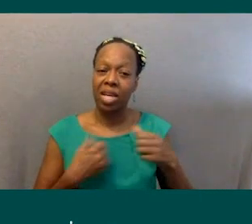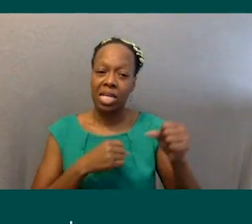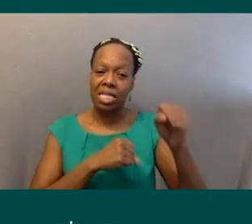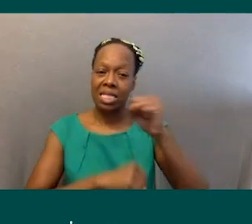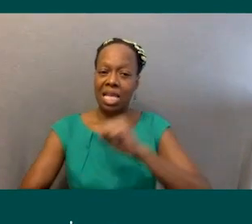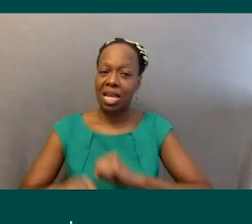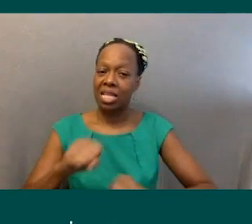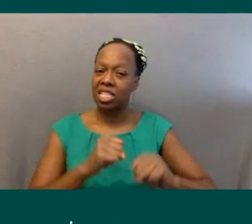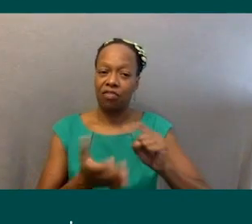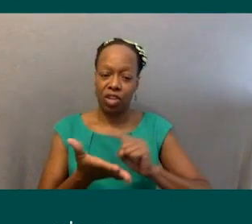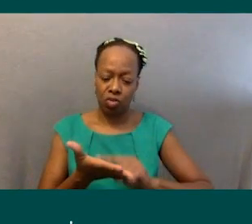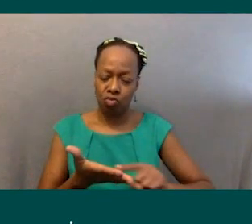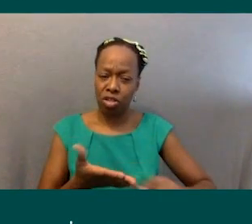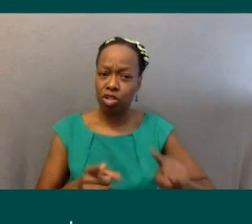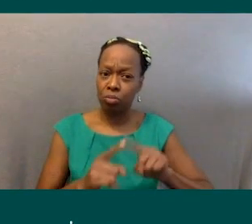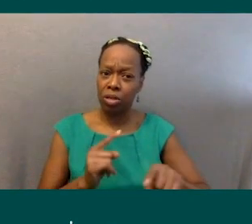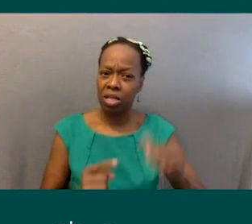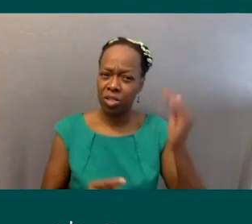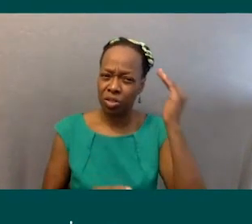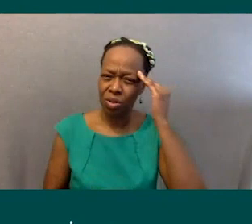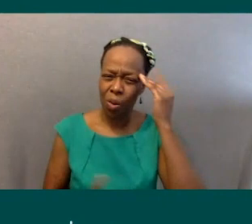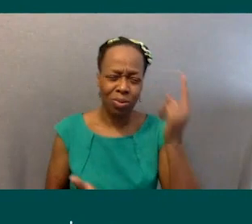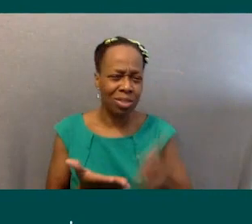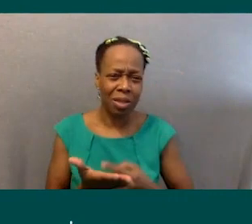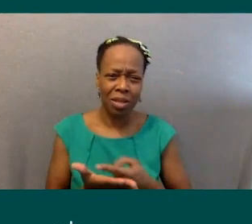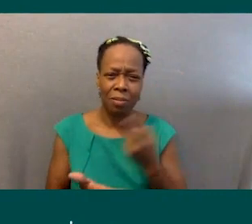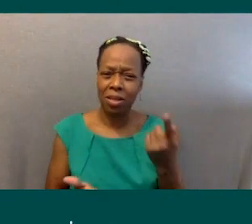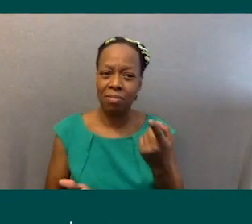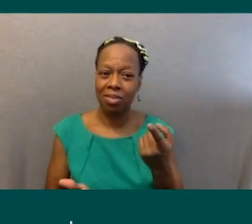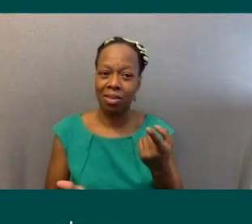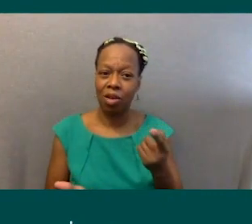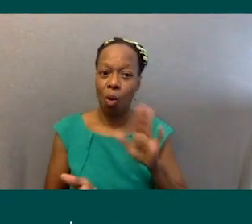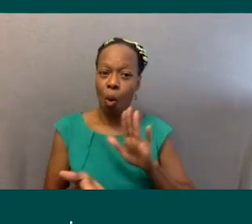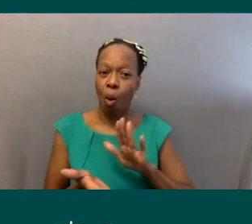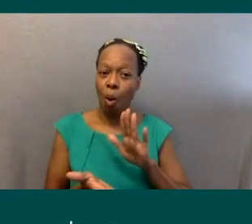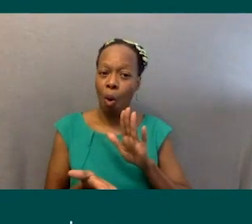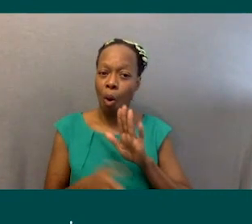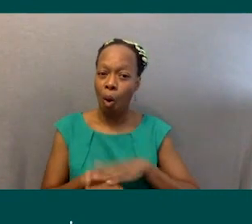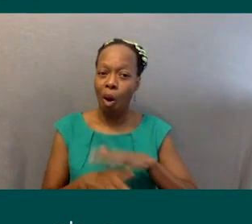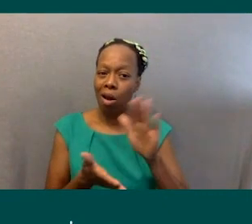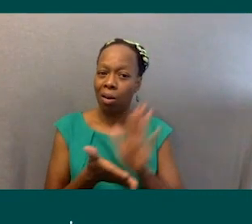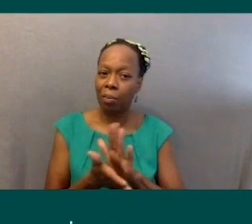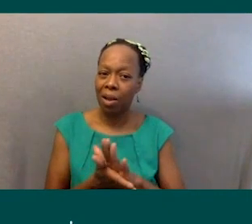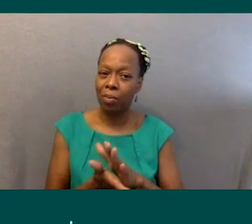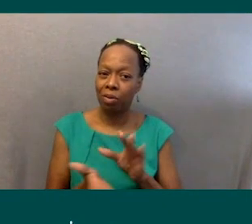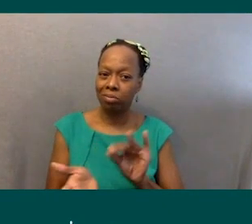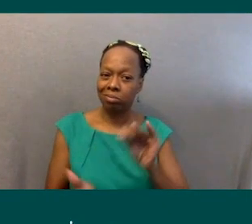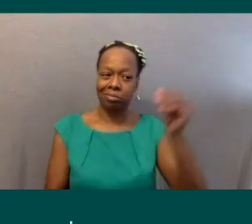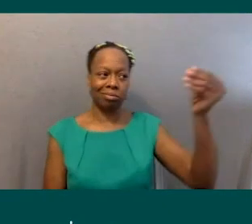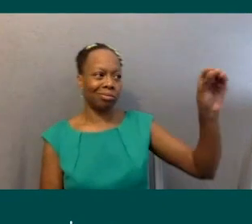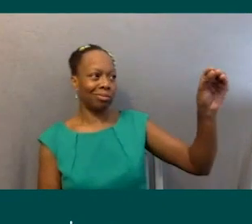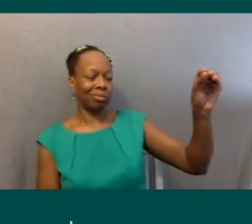in basic science doesn't mean that it's ready to go yet. Can you just sort of talk about how to navigate that sort of research pipeline,